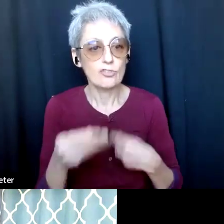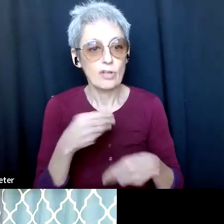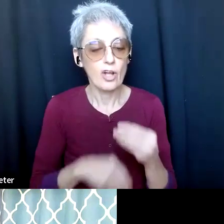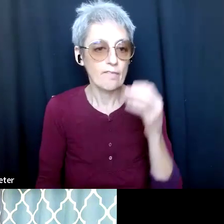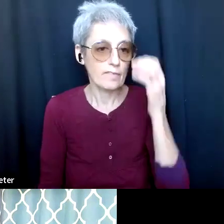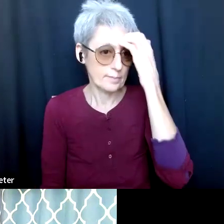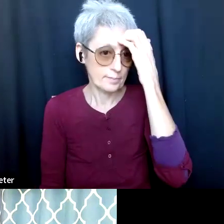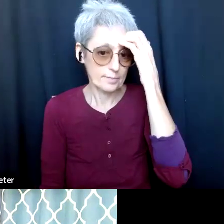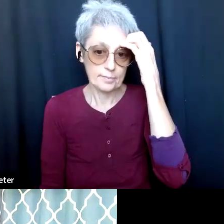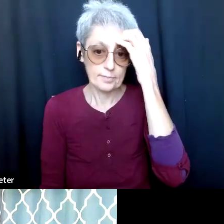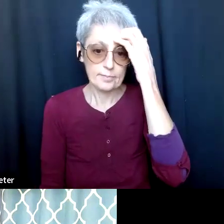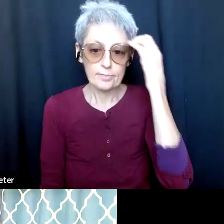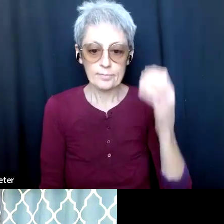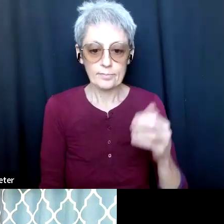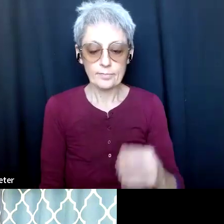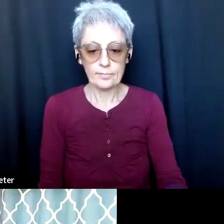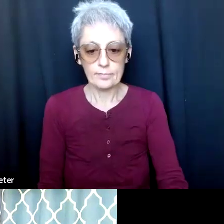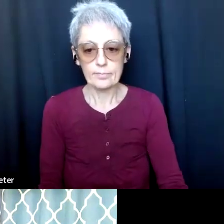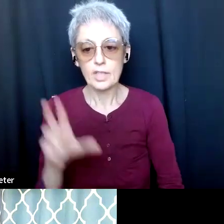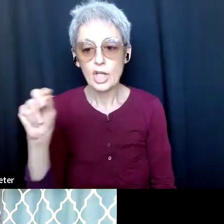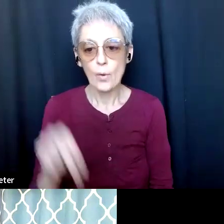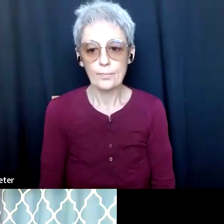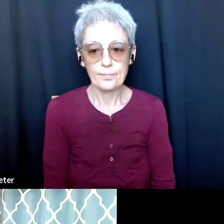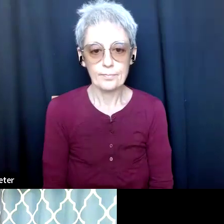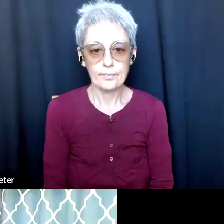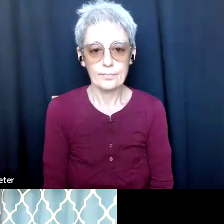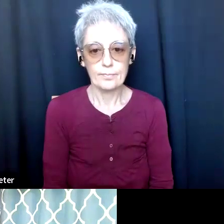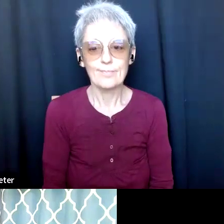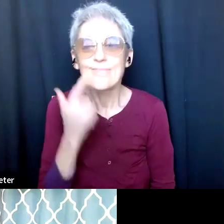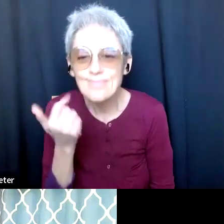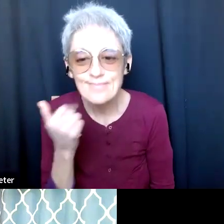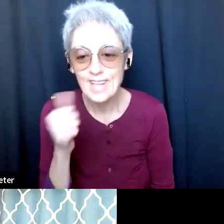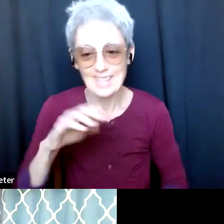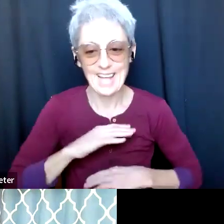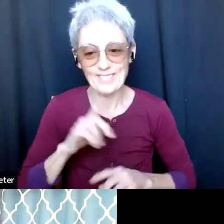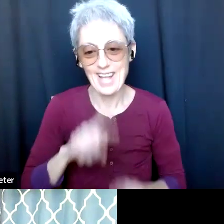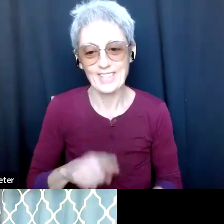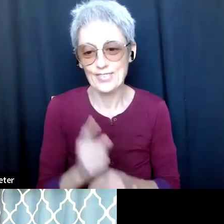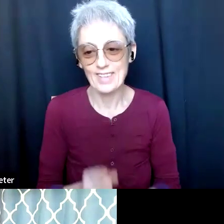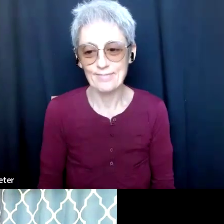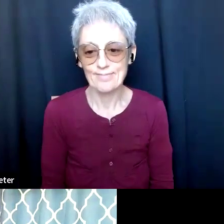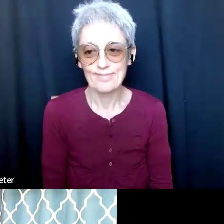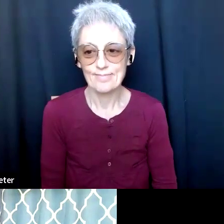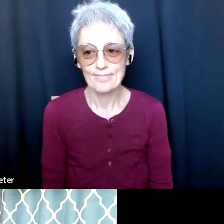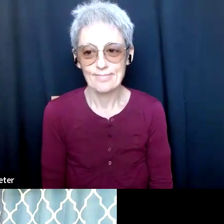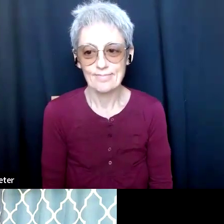why very often in these auditory attention paradigms we have to titrate task performance individually